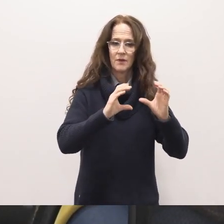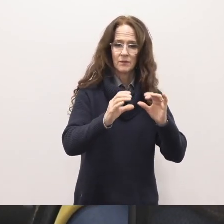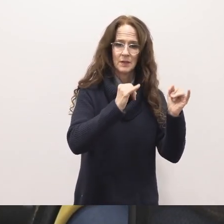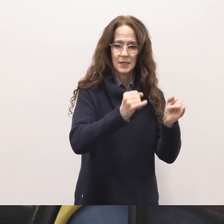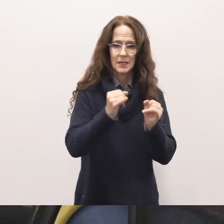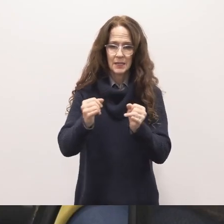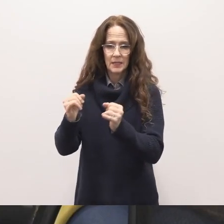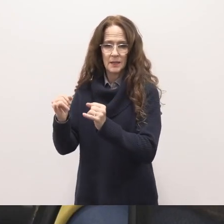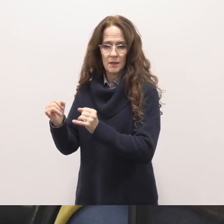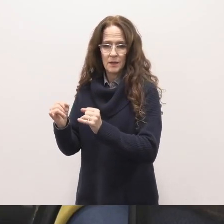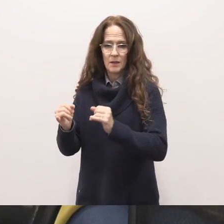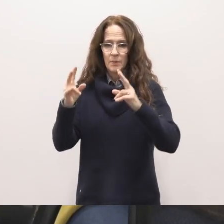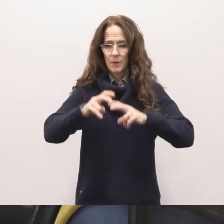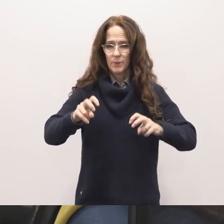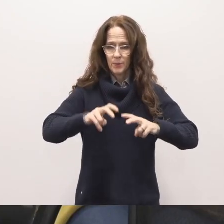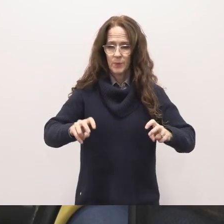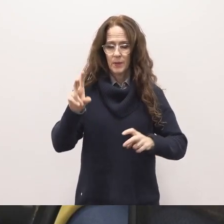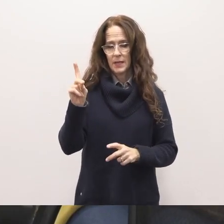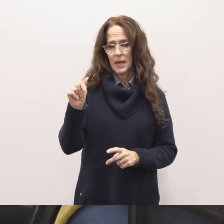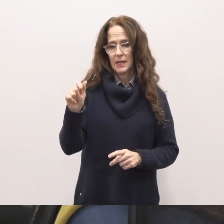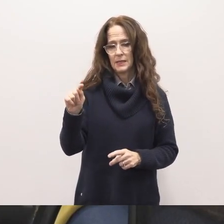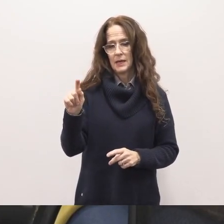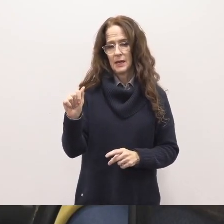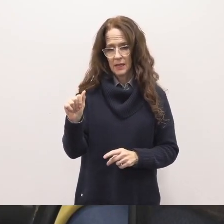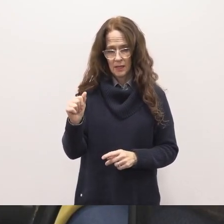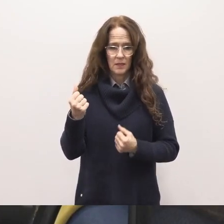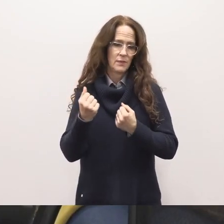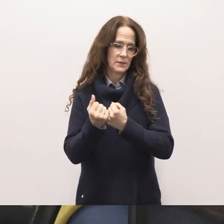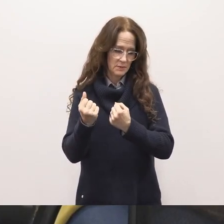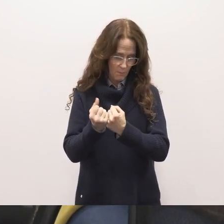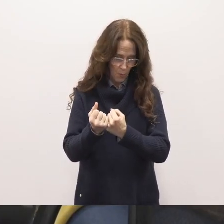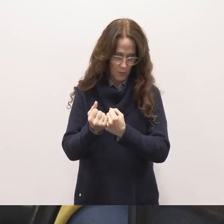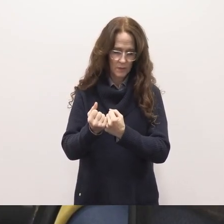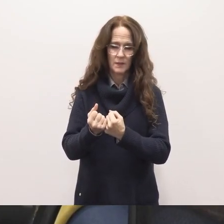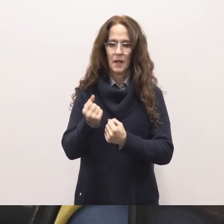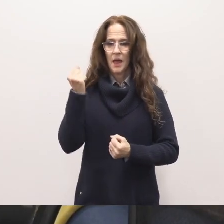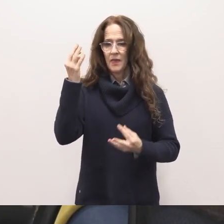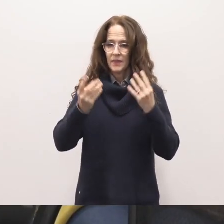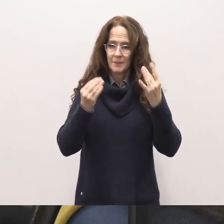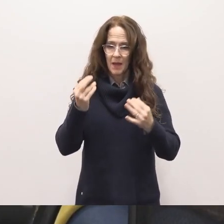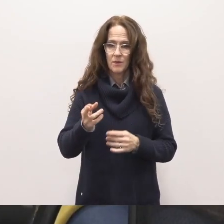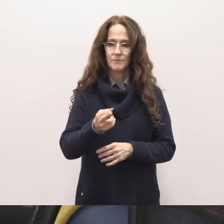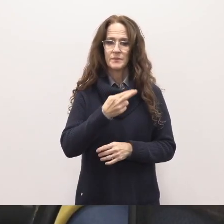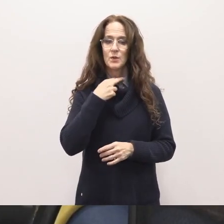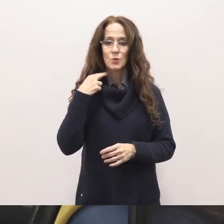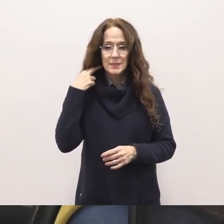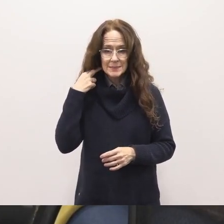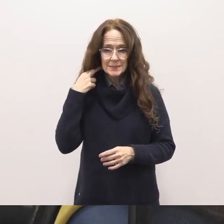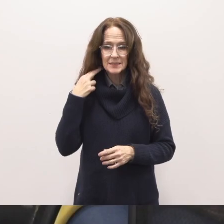but also looking at the data, the underlying data, the support, thinking about risk, and thinking about,